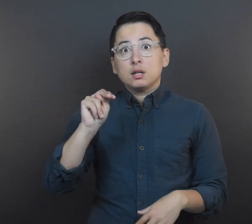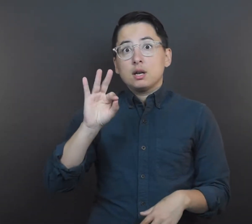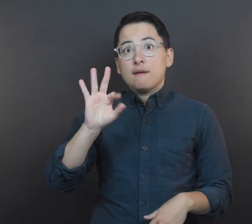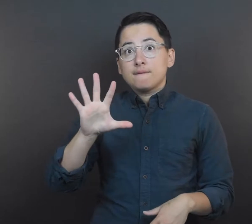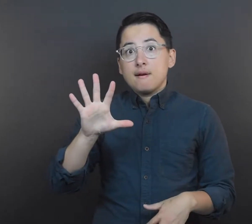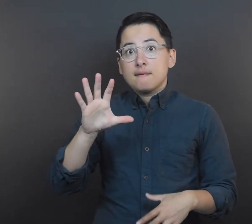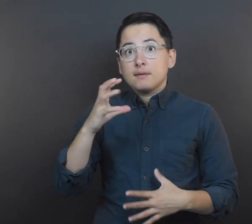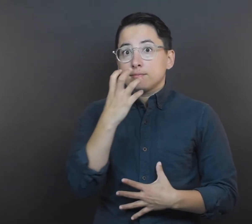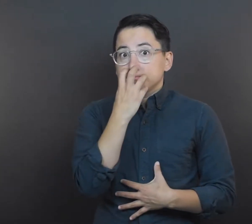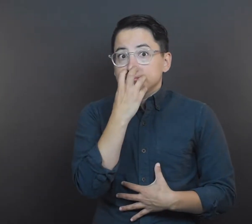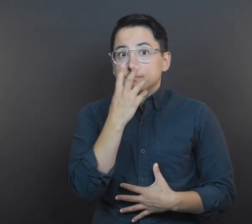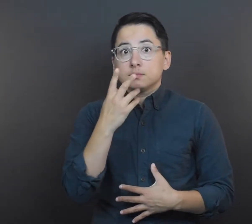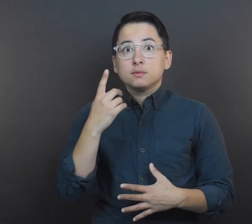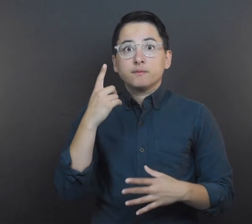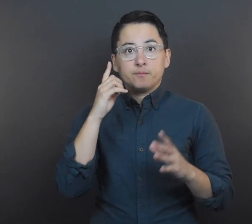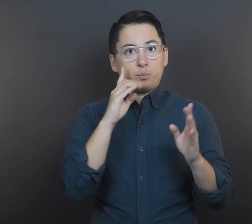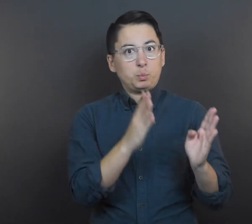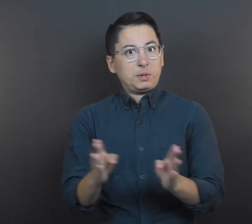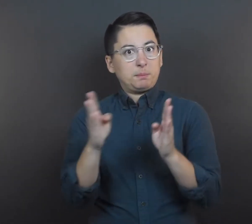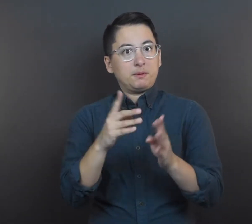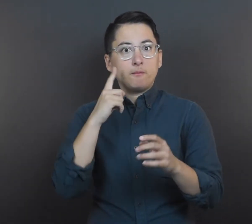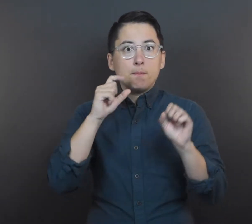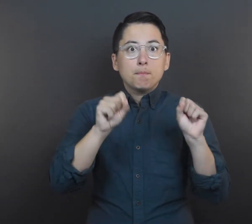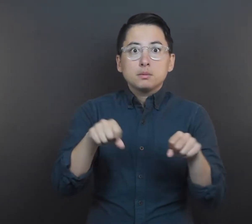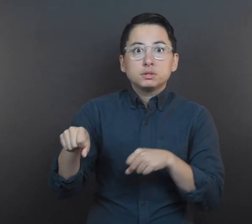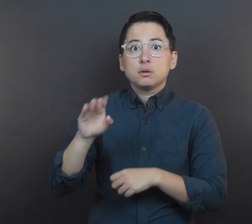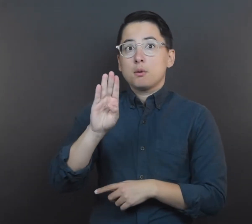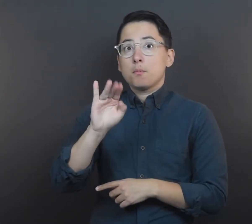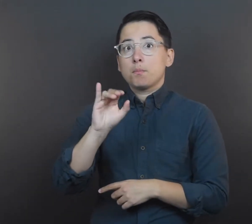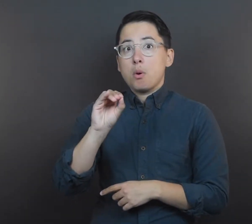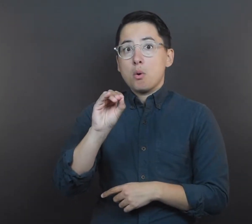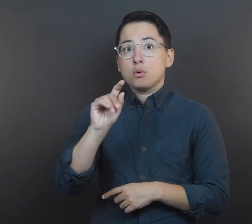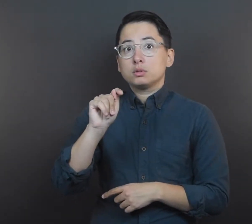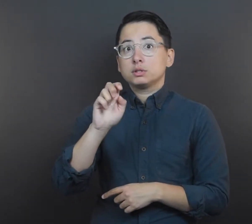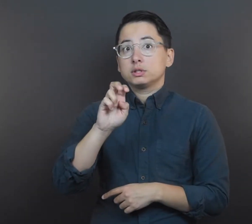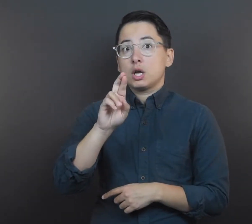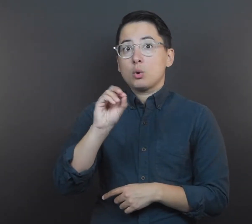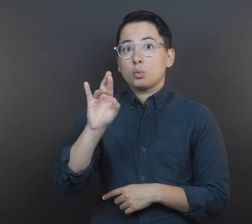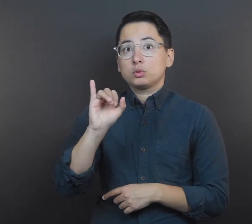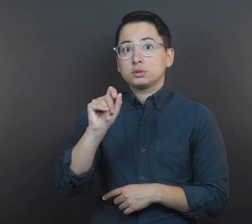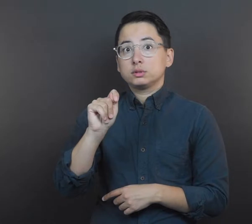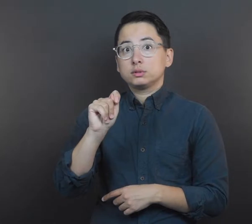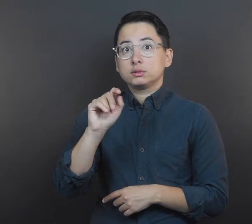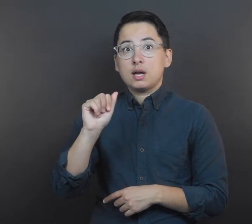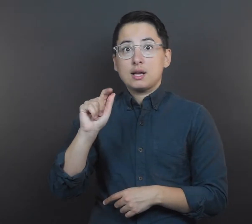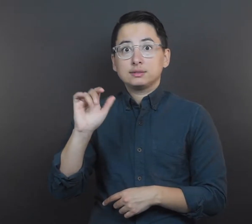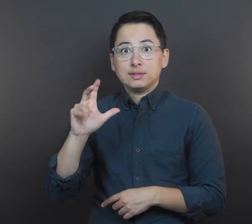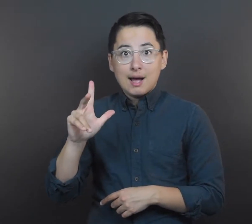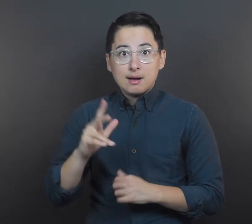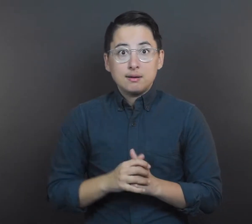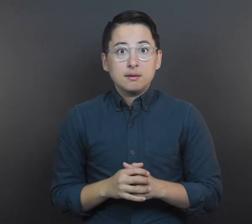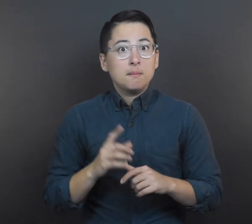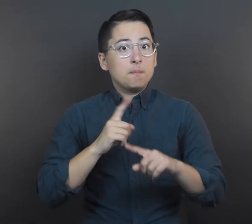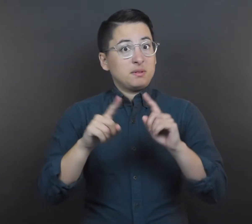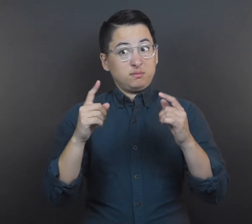and N-95 respirators) in preparation for a possible bioterrorist attack.